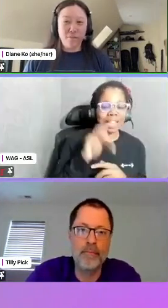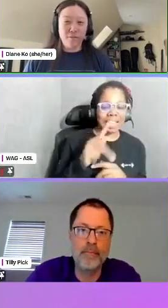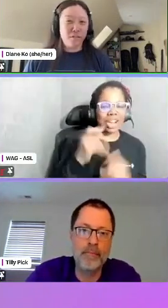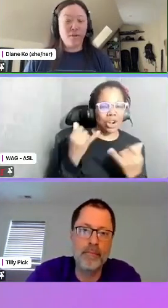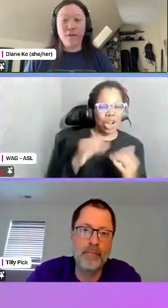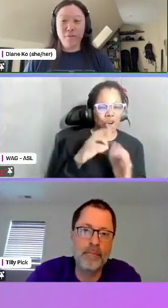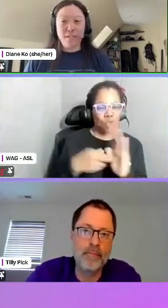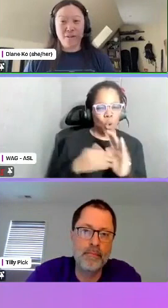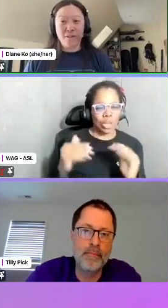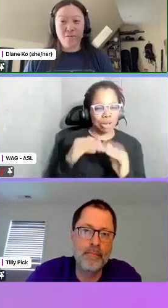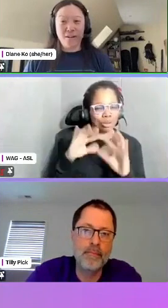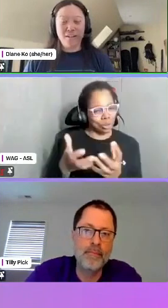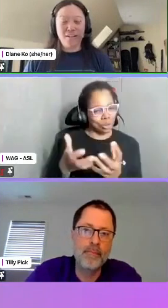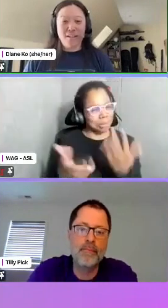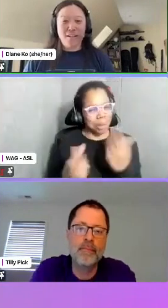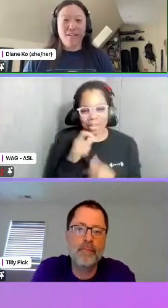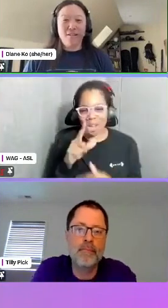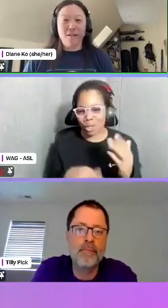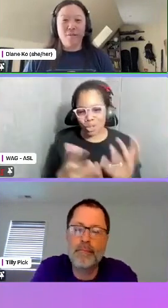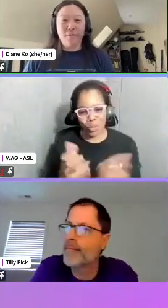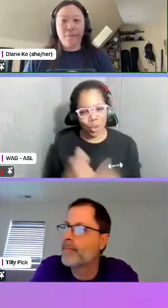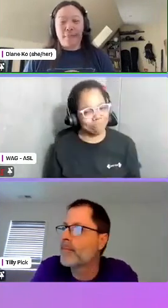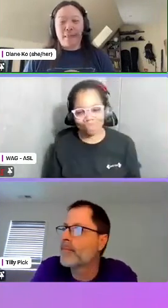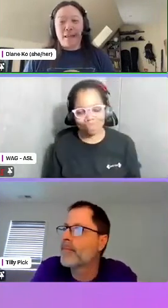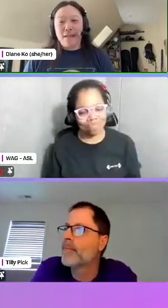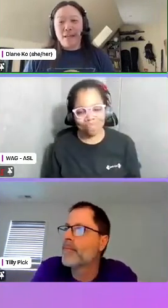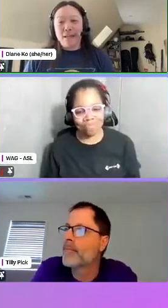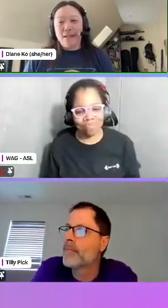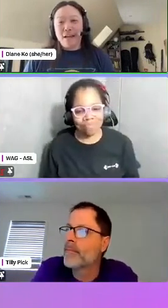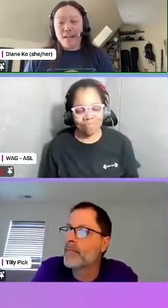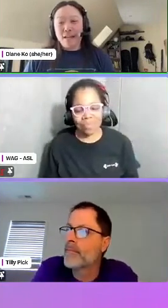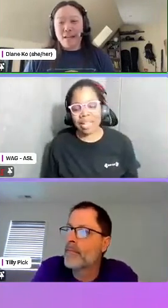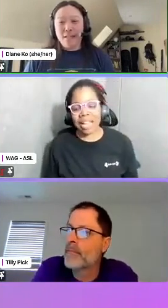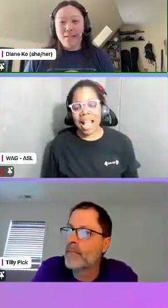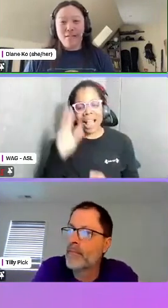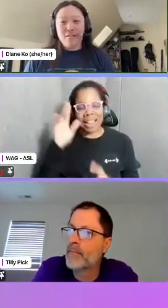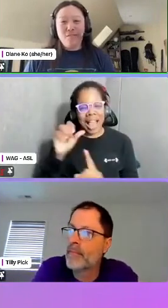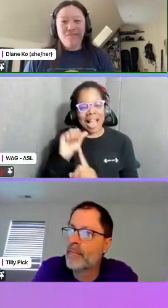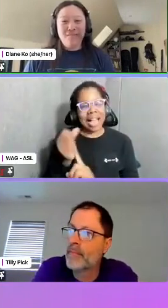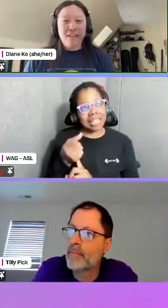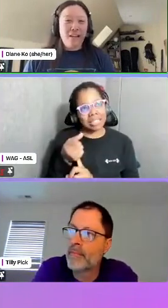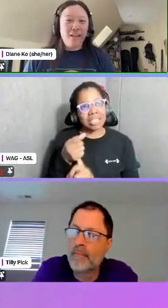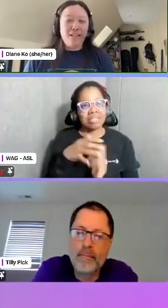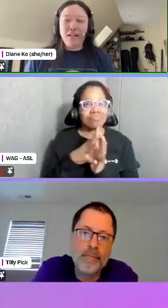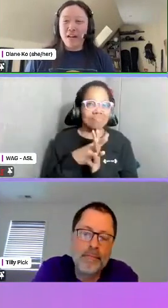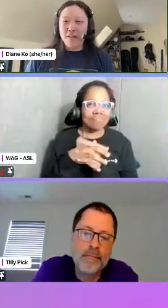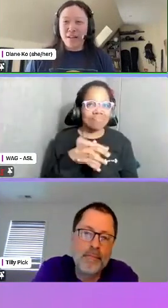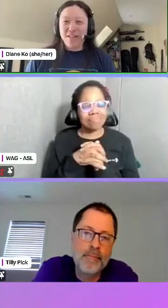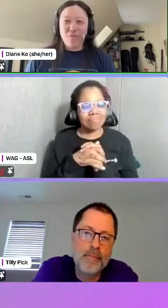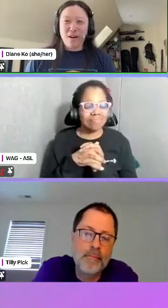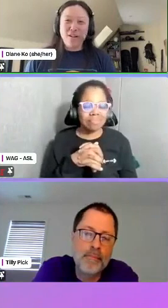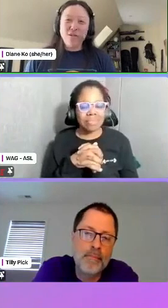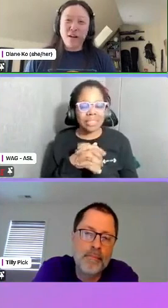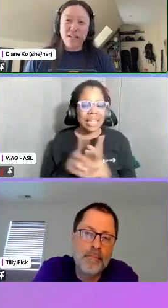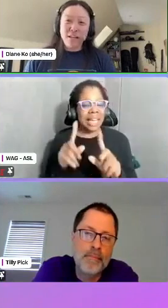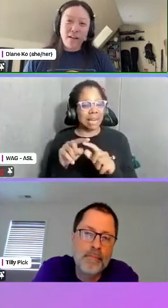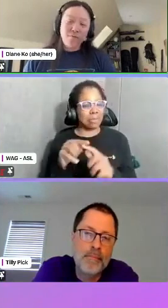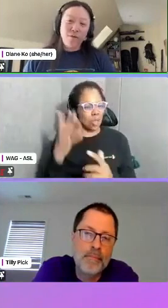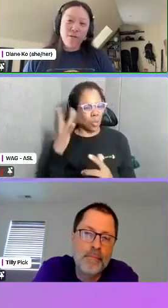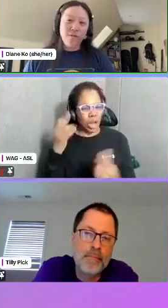test against. [Host Tilly] Nice. Perfect. You're jamming through these. I'm going to give you a question that was